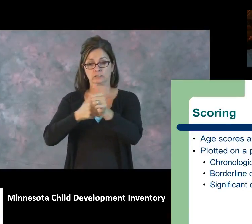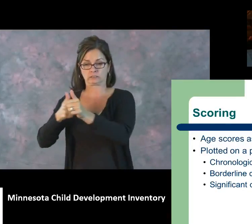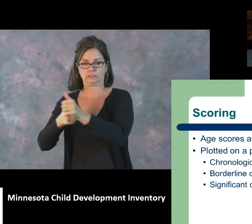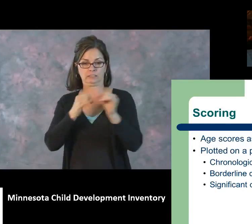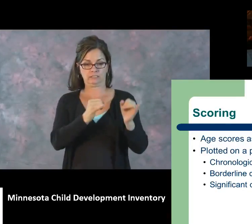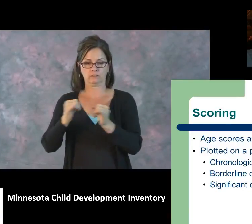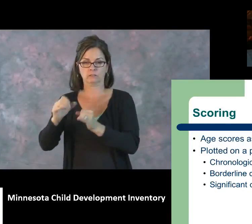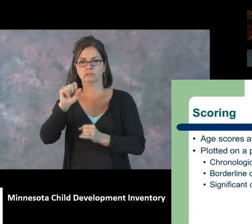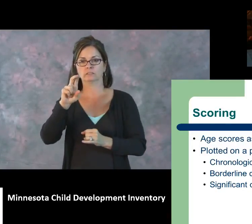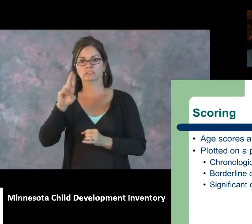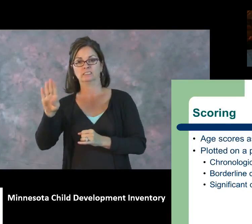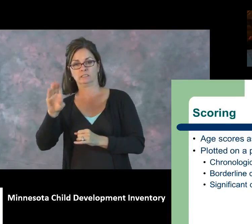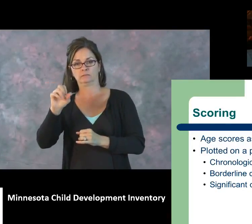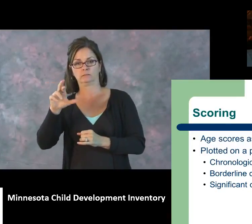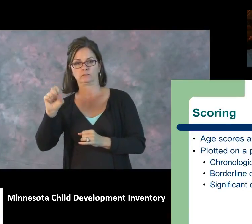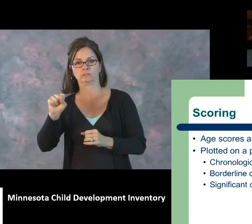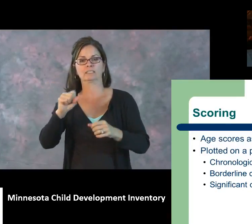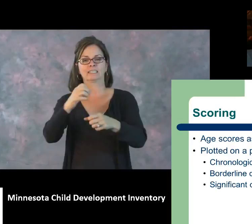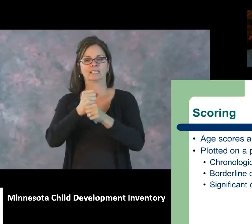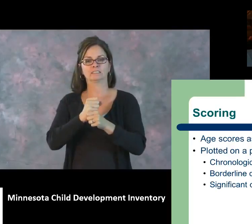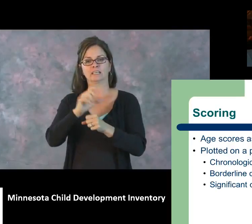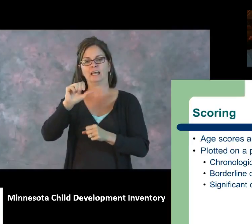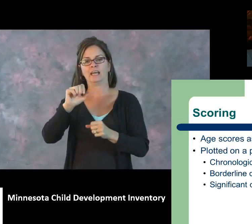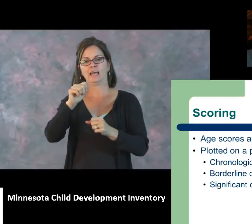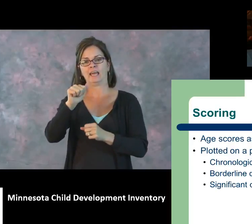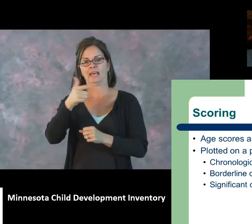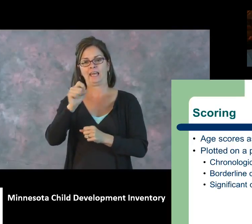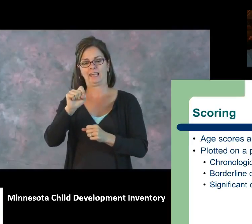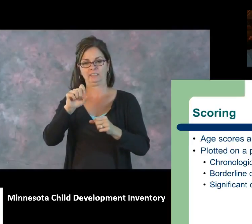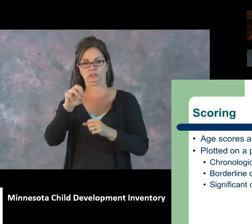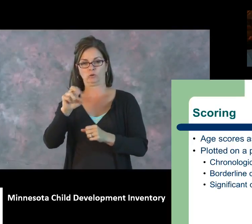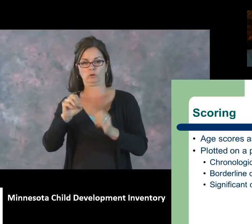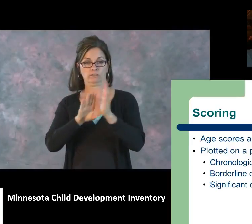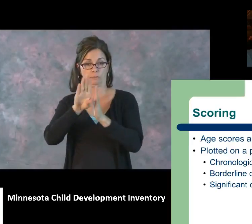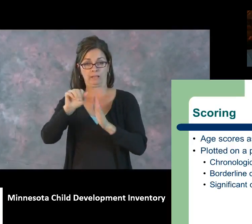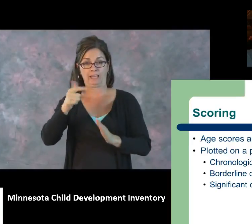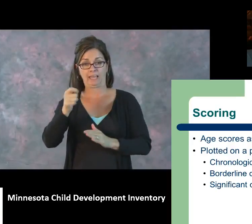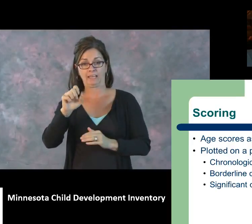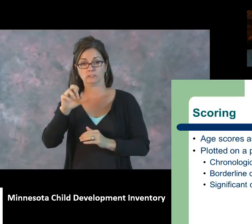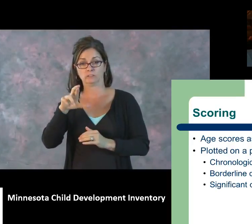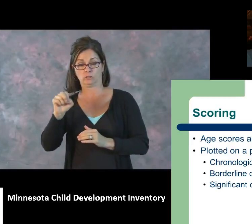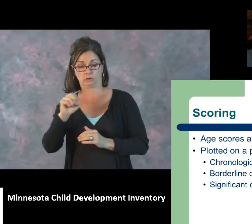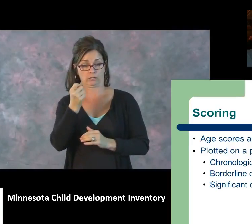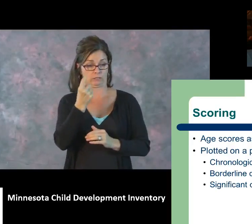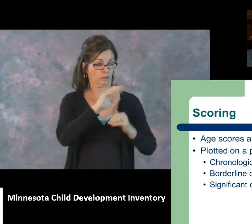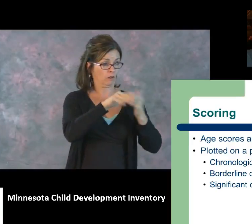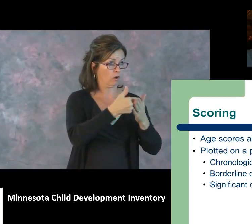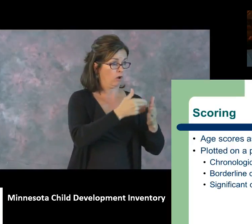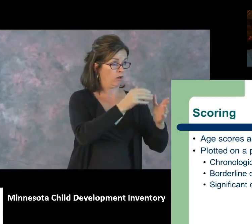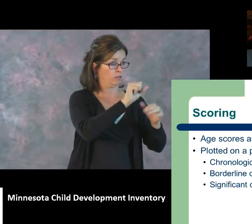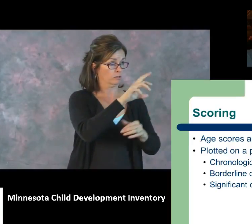an age score, a developmental age score, and then these age scores are plotted on a profile sheet,